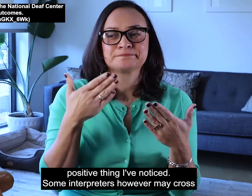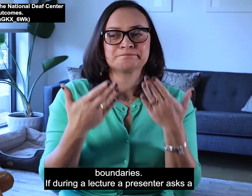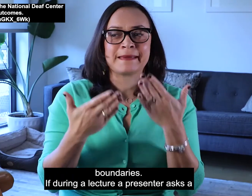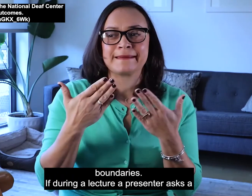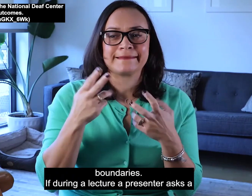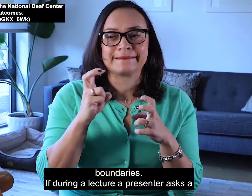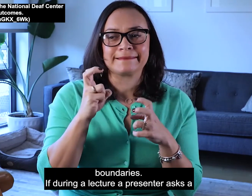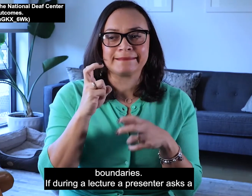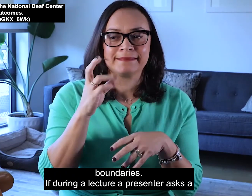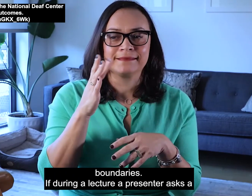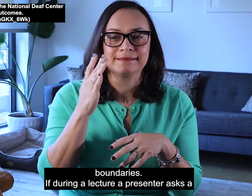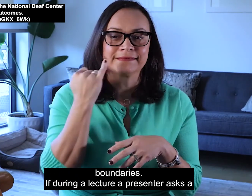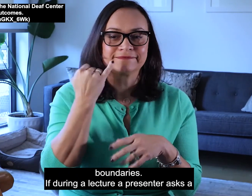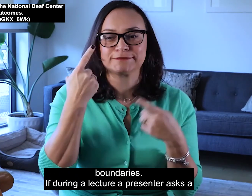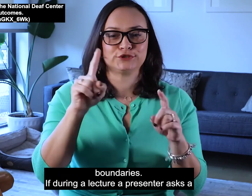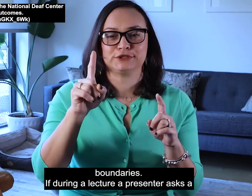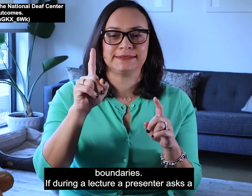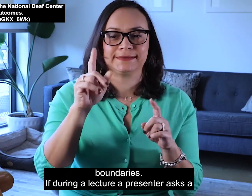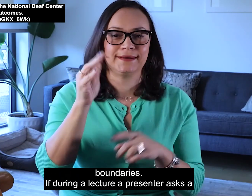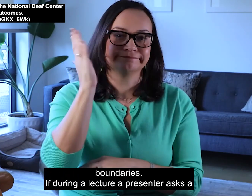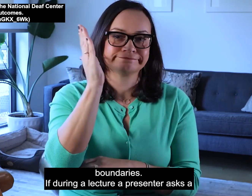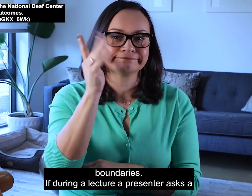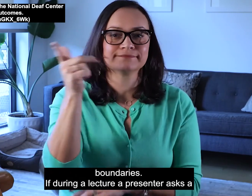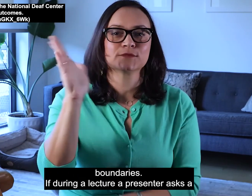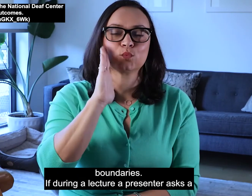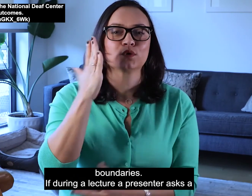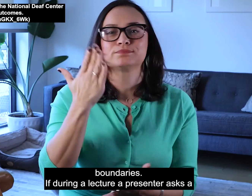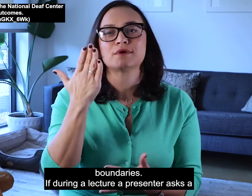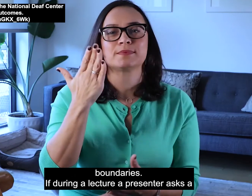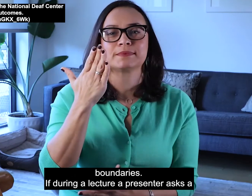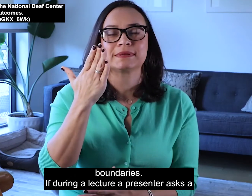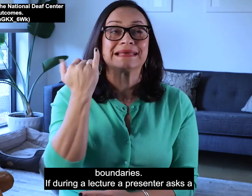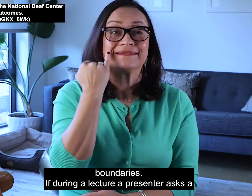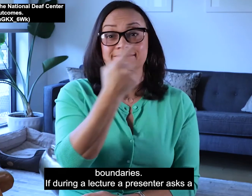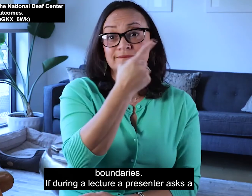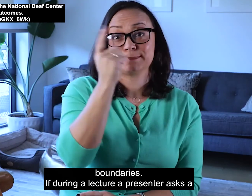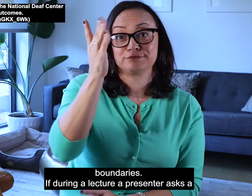boundaries. If during a lecture a presenter asks a